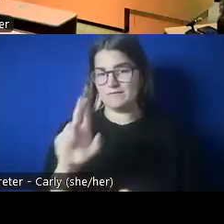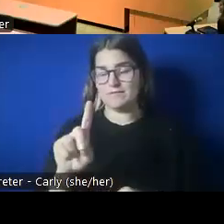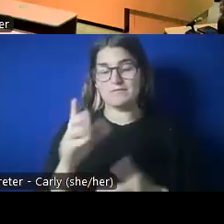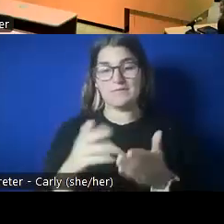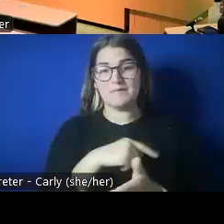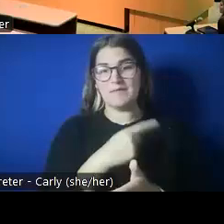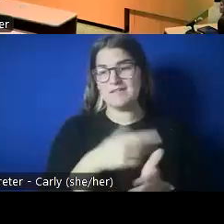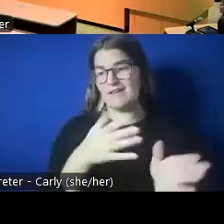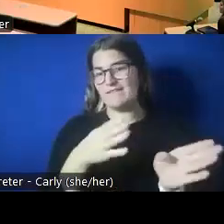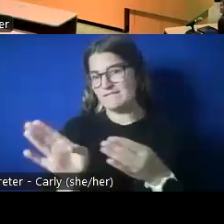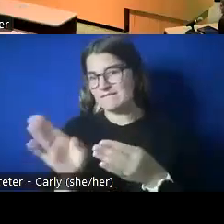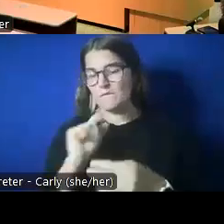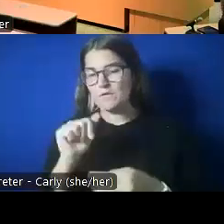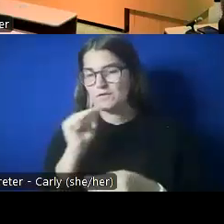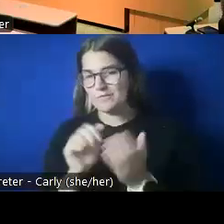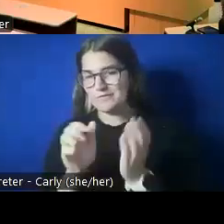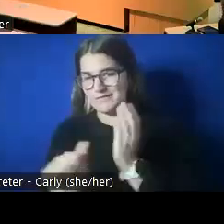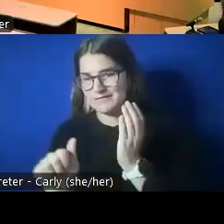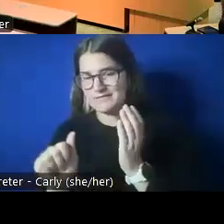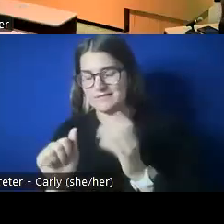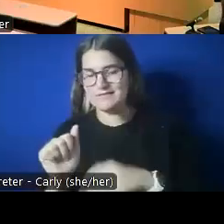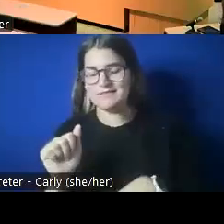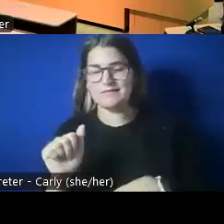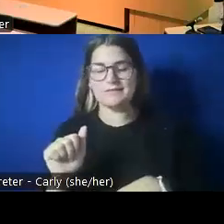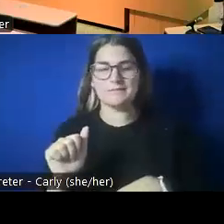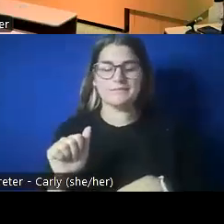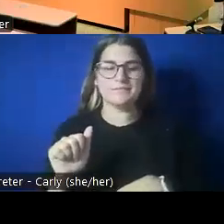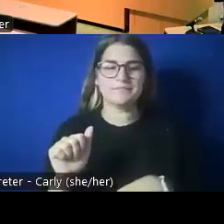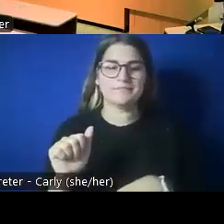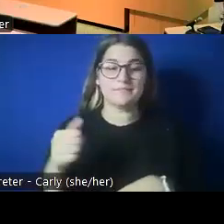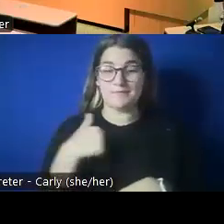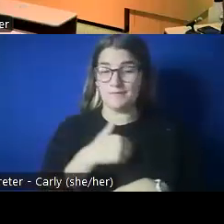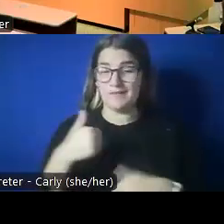intermediary coping skill and and is there do we have data to demonstrate how we're able to